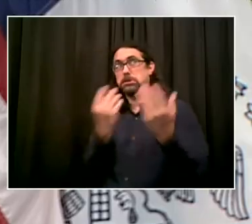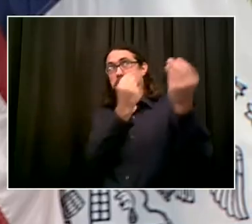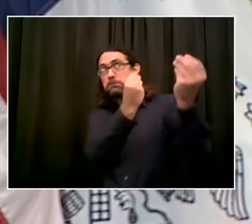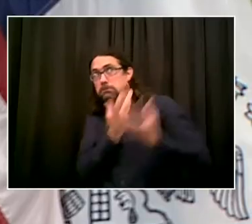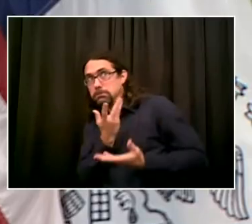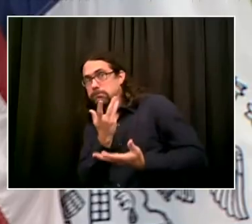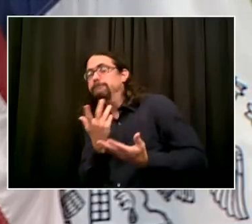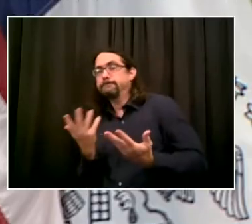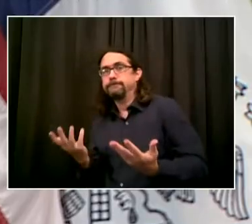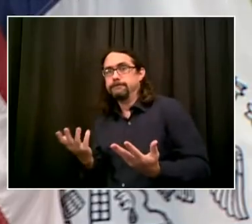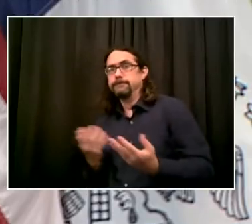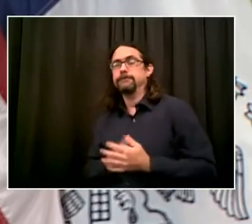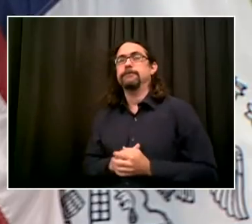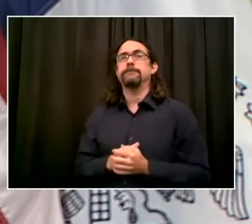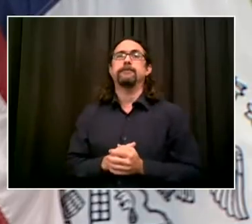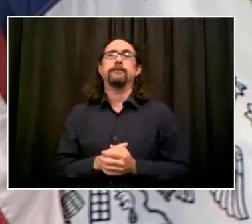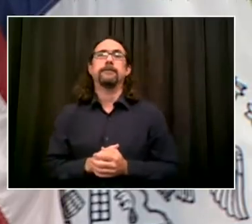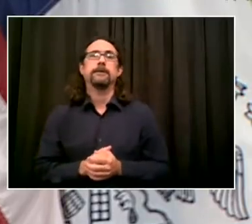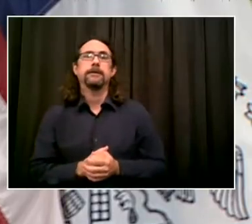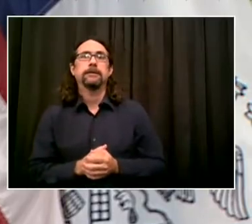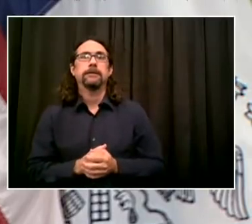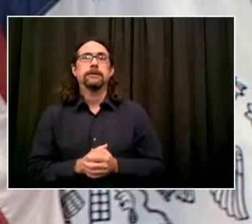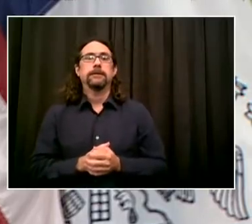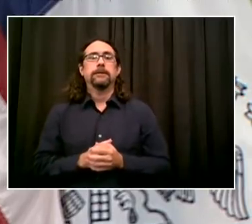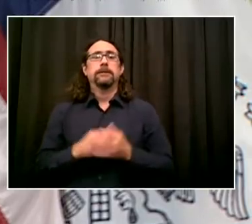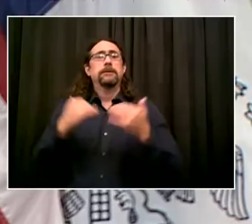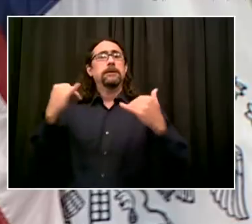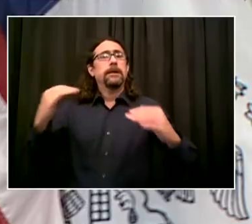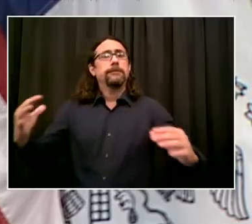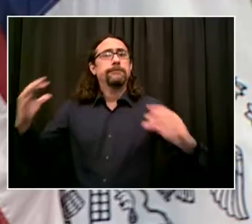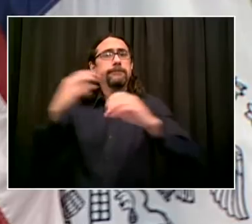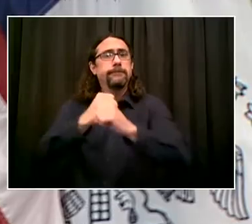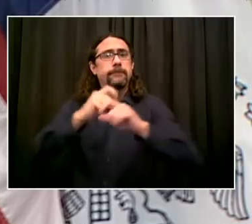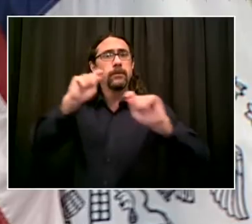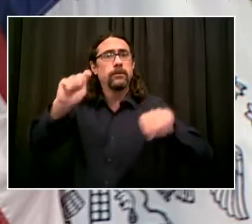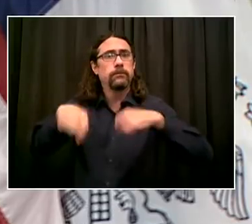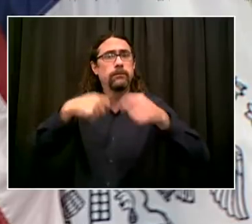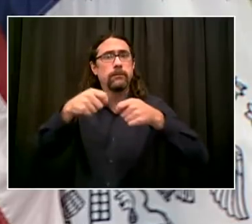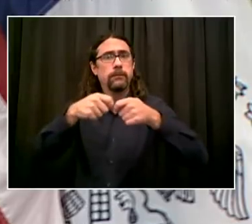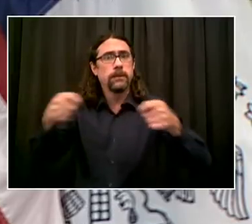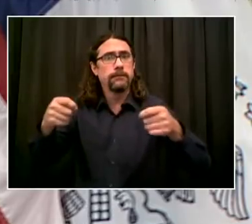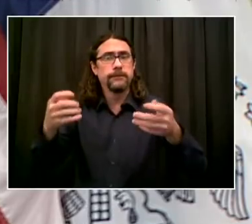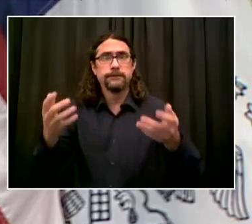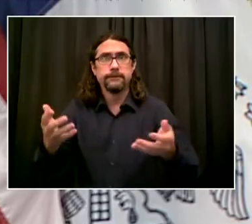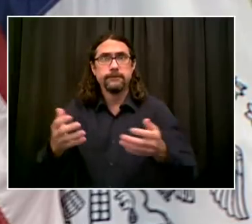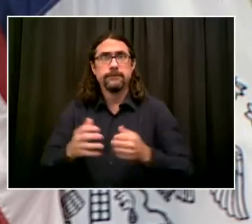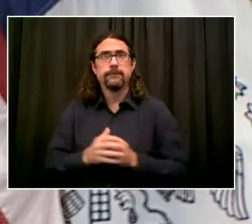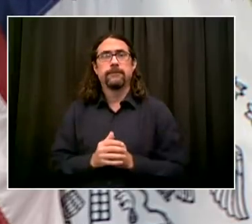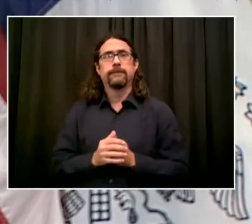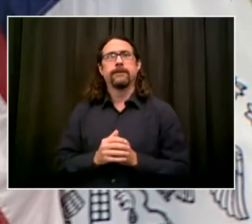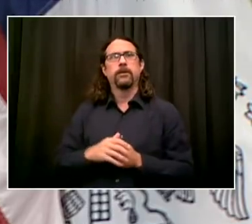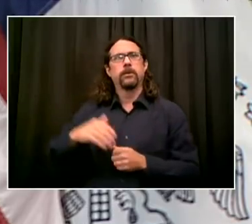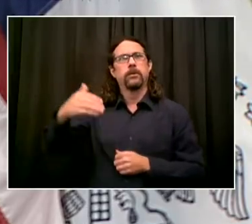CLOSE UP THE DAY, LOOK, I JUST WANT TO EMPHASIZE WHAT HISTORY HAS